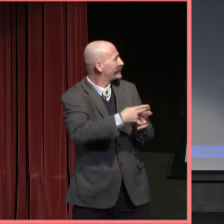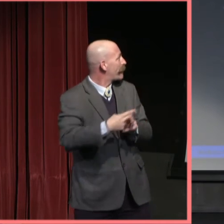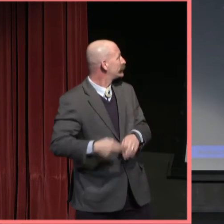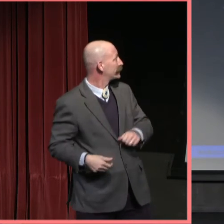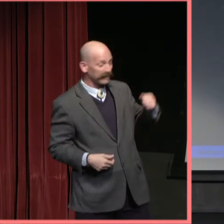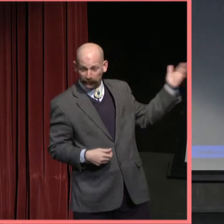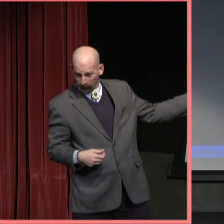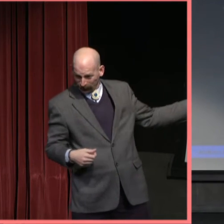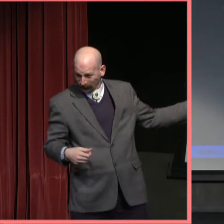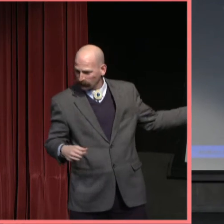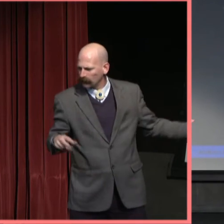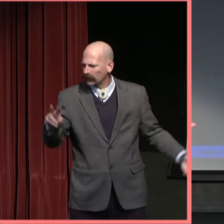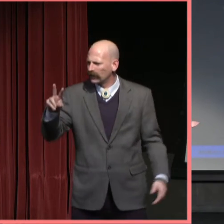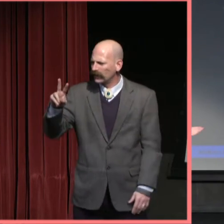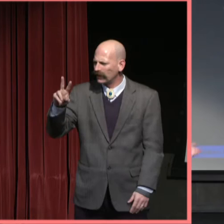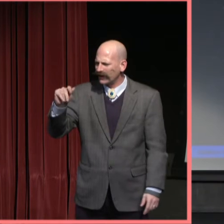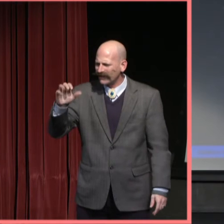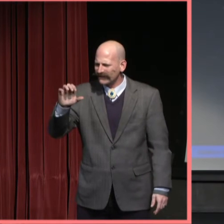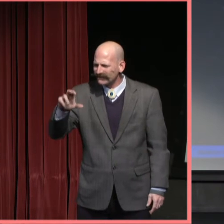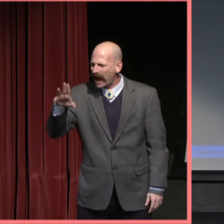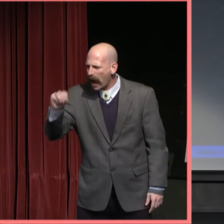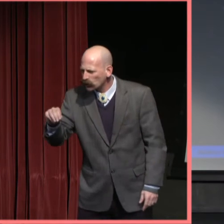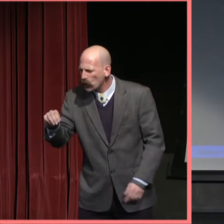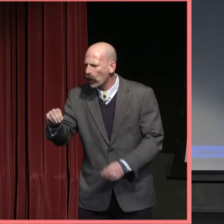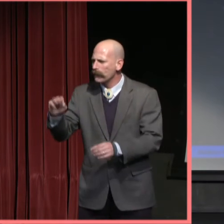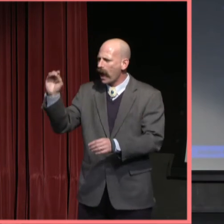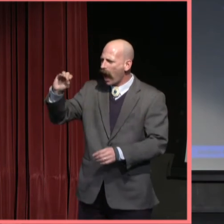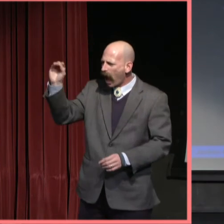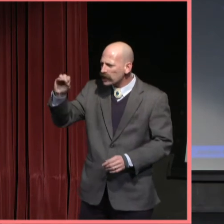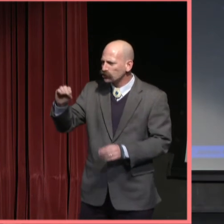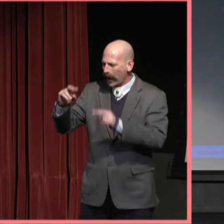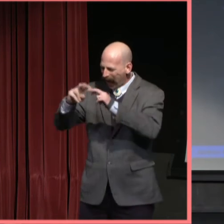This is a vacuum ultraviolet oxygen analyzer, which makes the oxygen measurements.